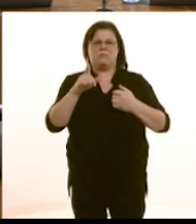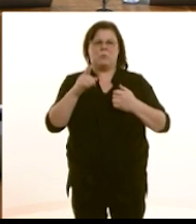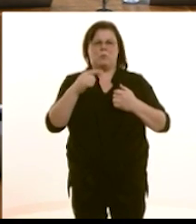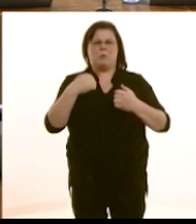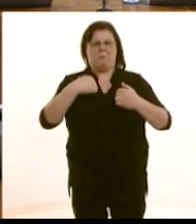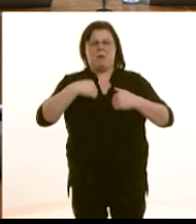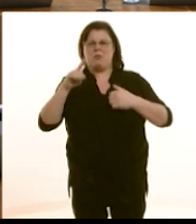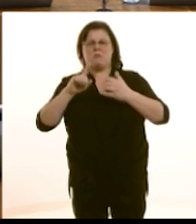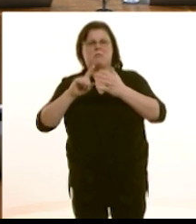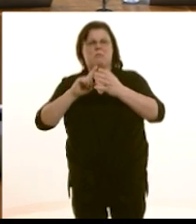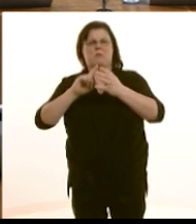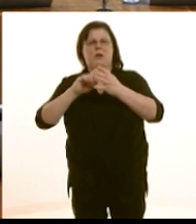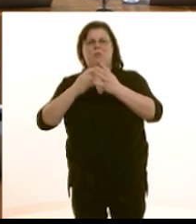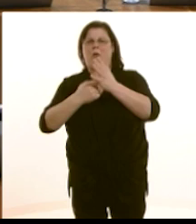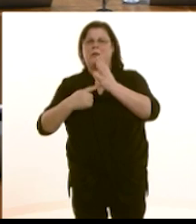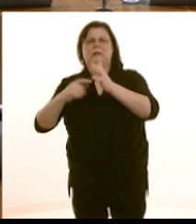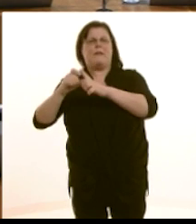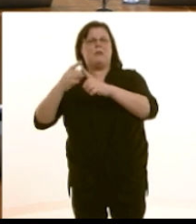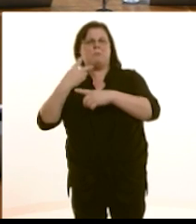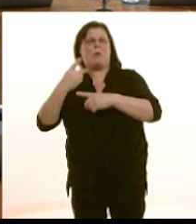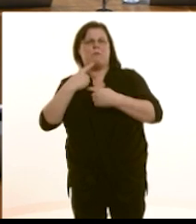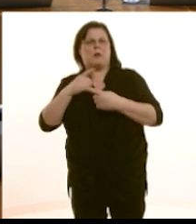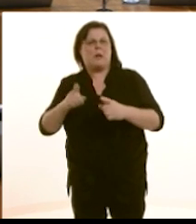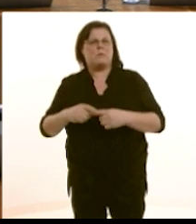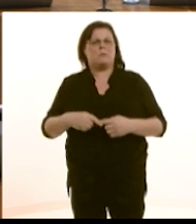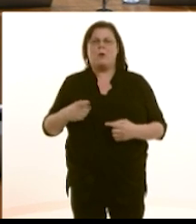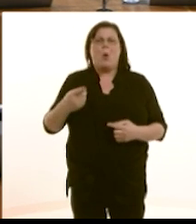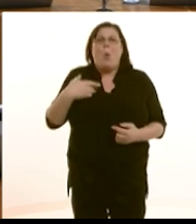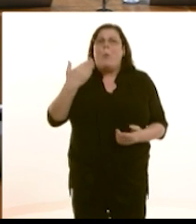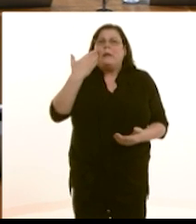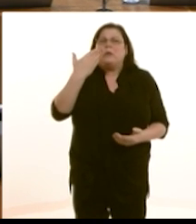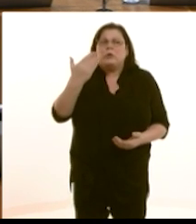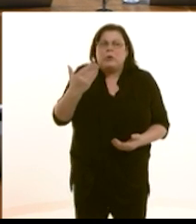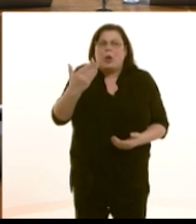her that we were not aware of what the scale of the announcement would be until the end